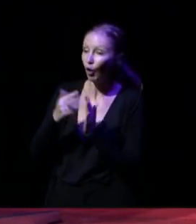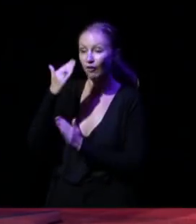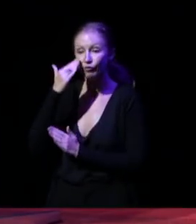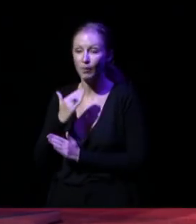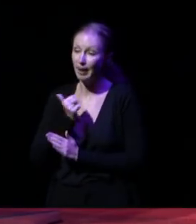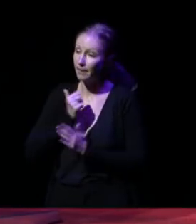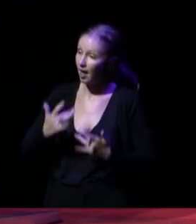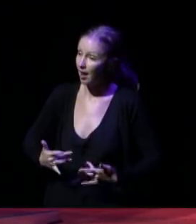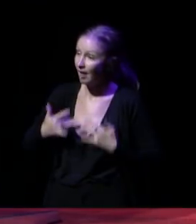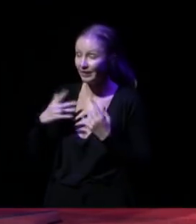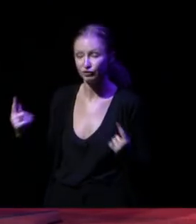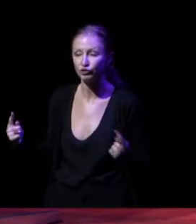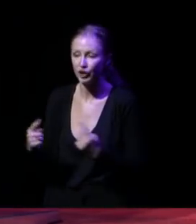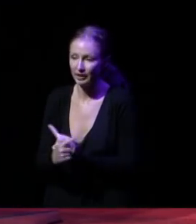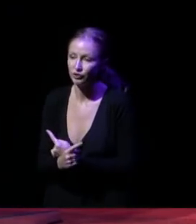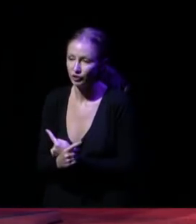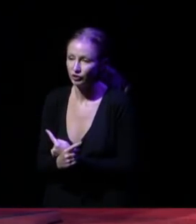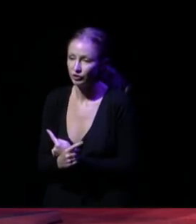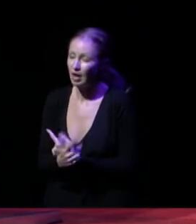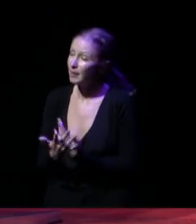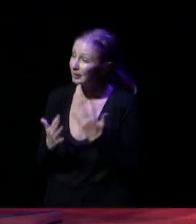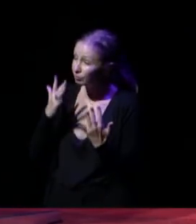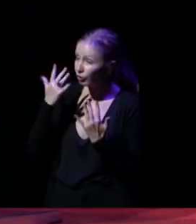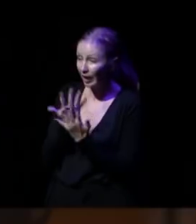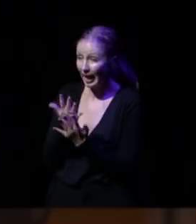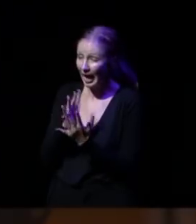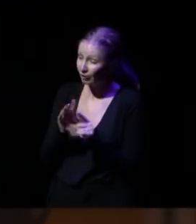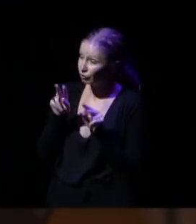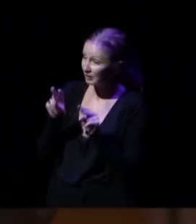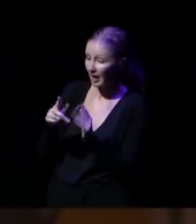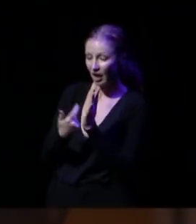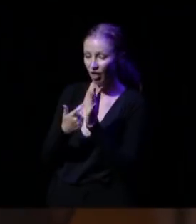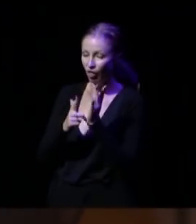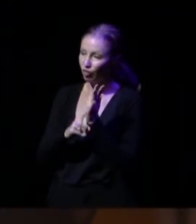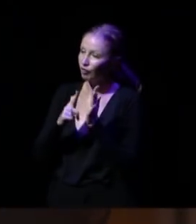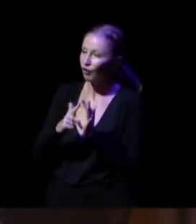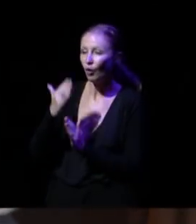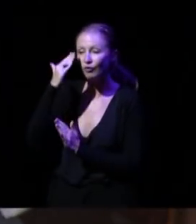But I'm just wondering how you see the role of women in the future and how you're hoping for the role of women